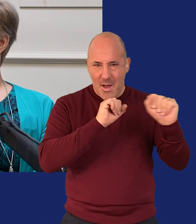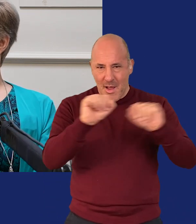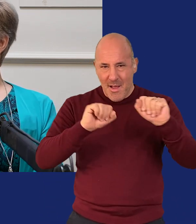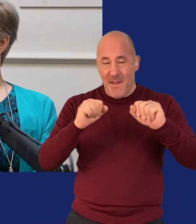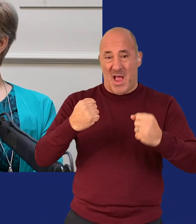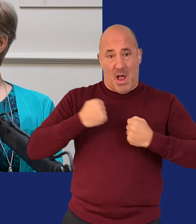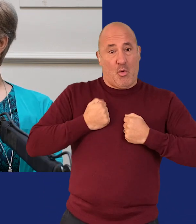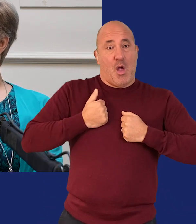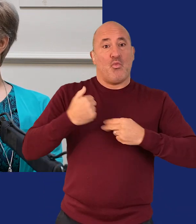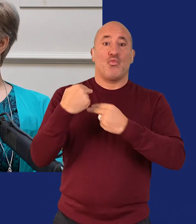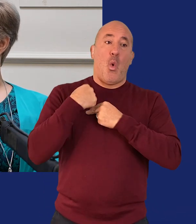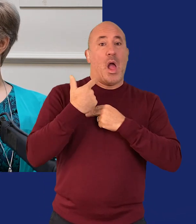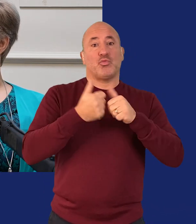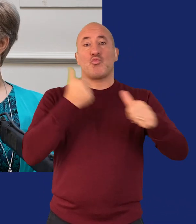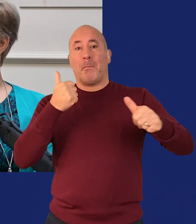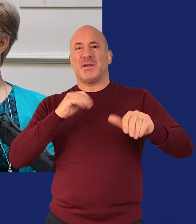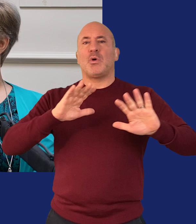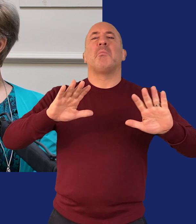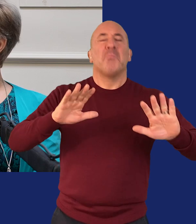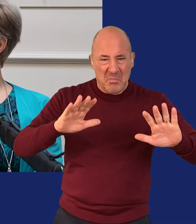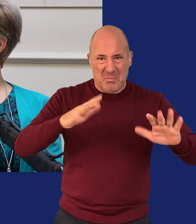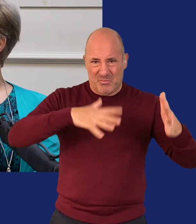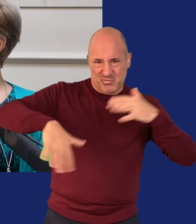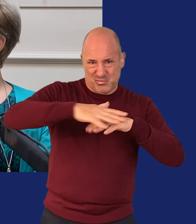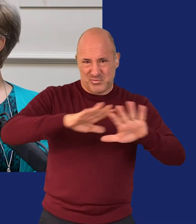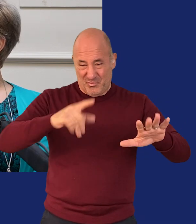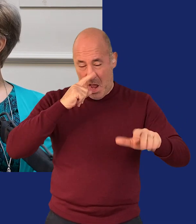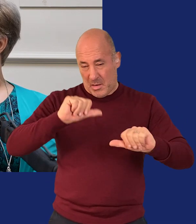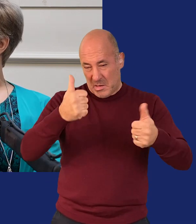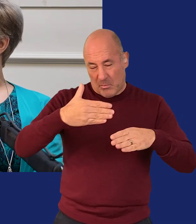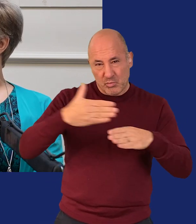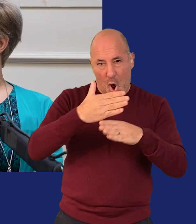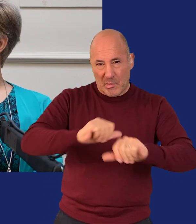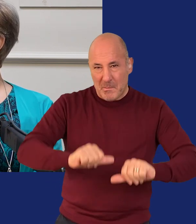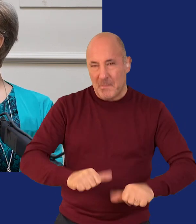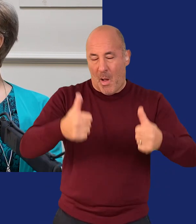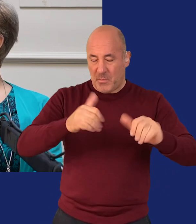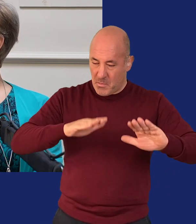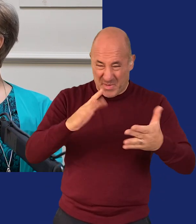And then our job as an employer is to make sure that they have an environment where they can perform at their best and enjoy what they do.